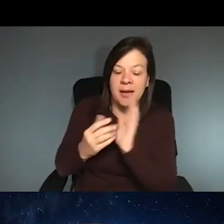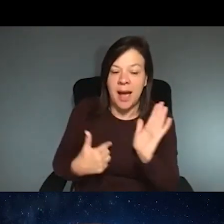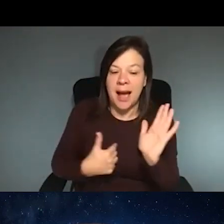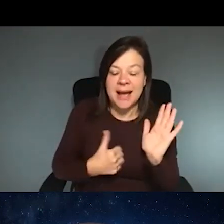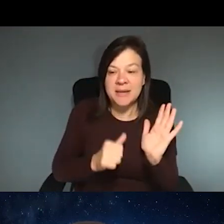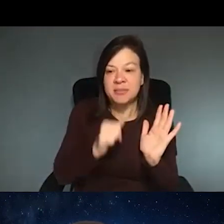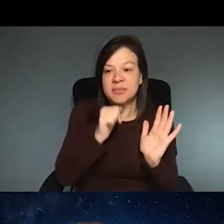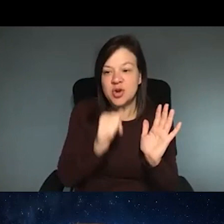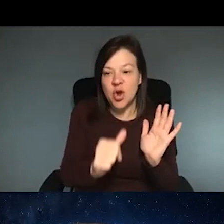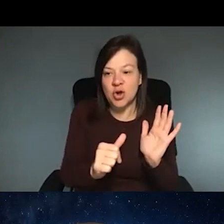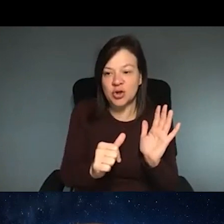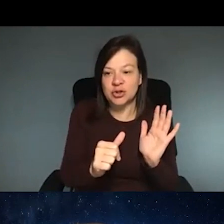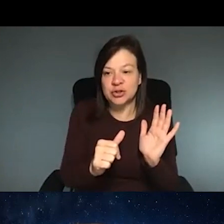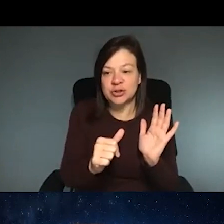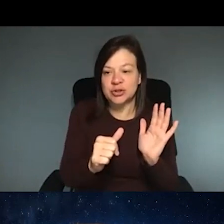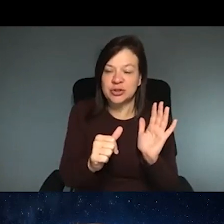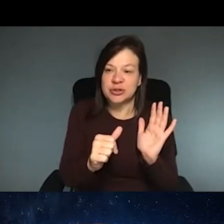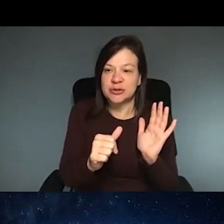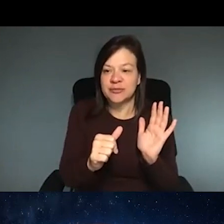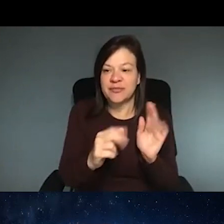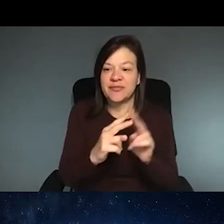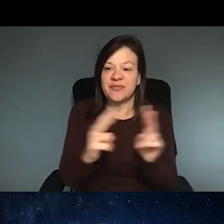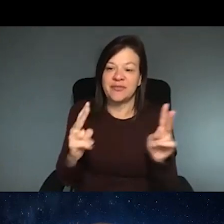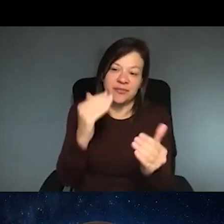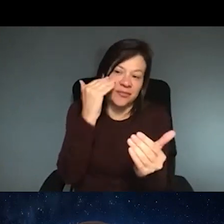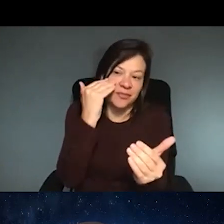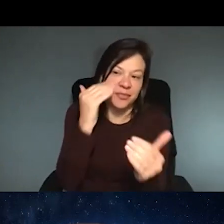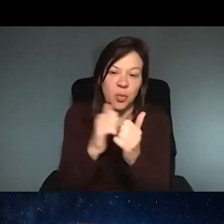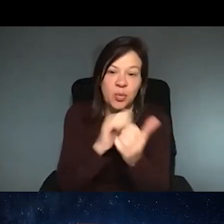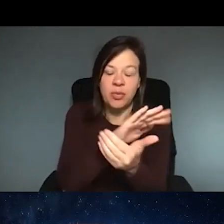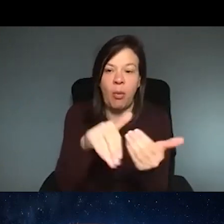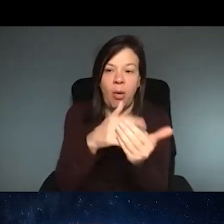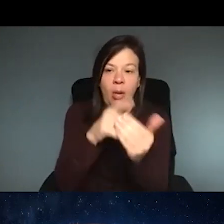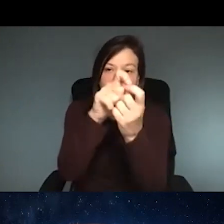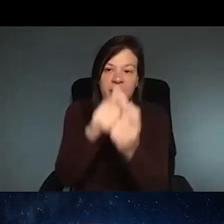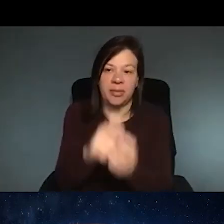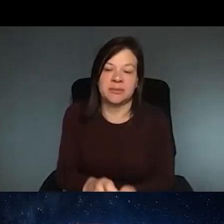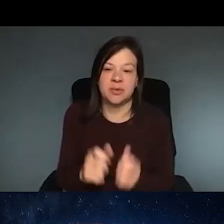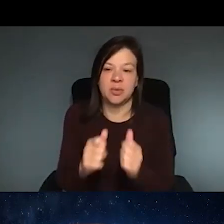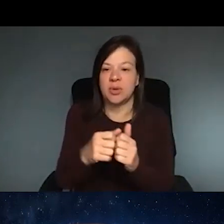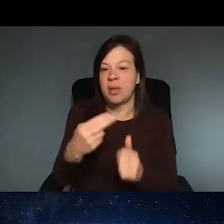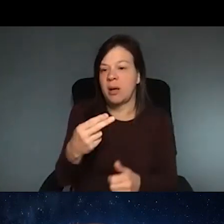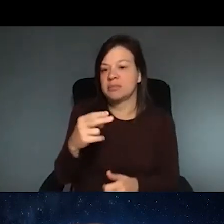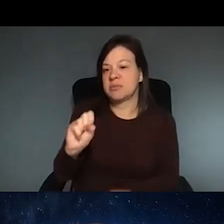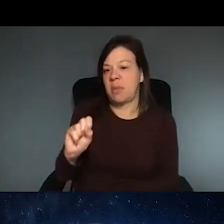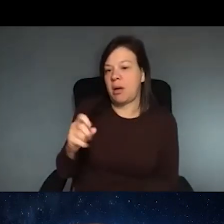I'M NOT INTIMATELY FAMILIAR WITH ALL OF THE DETAILS OF THE HubSpot PAYMENT.